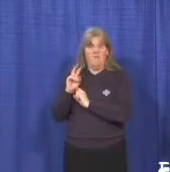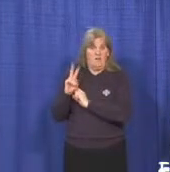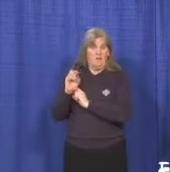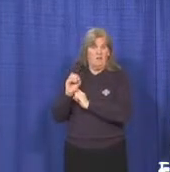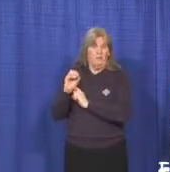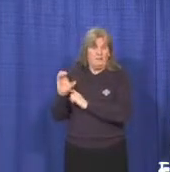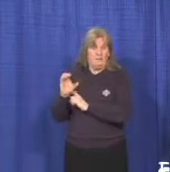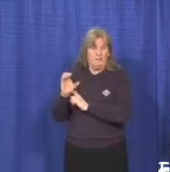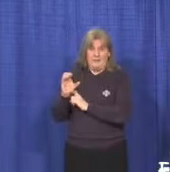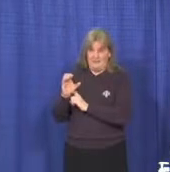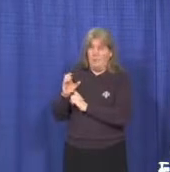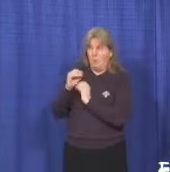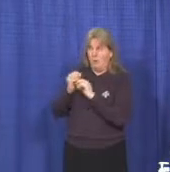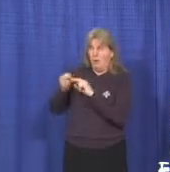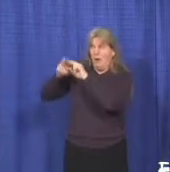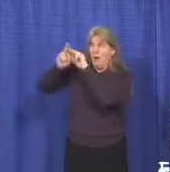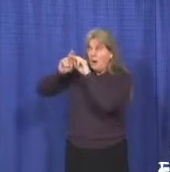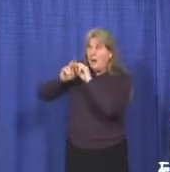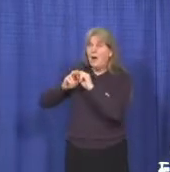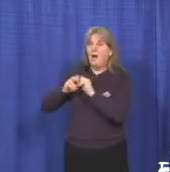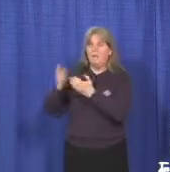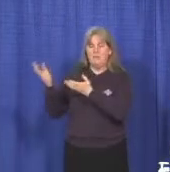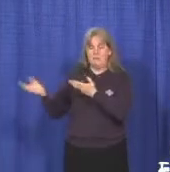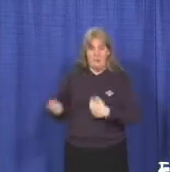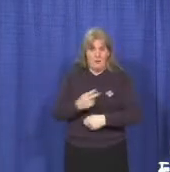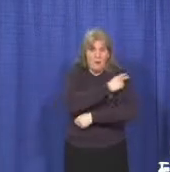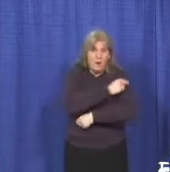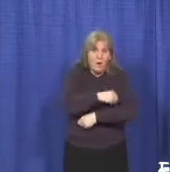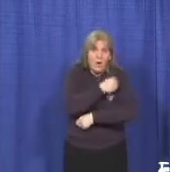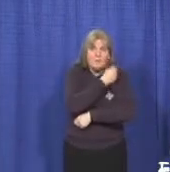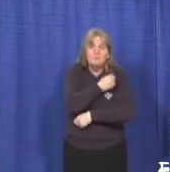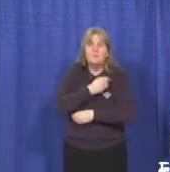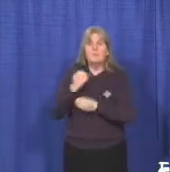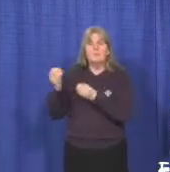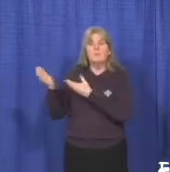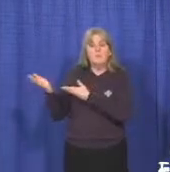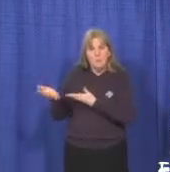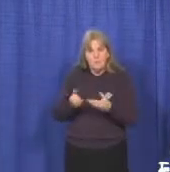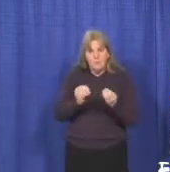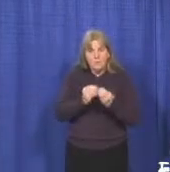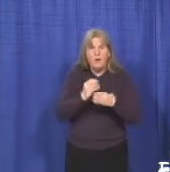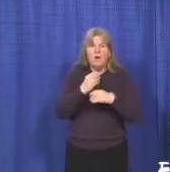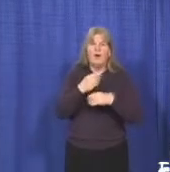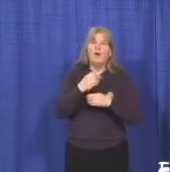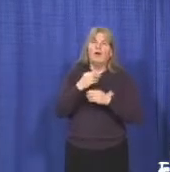hospitalizations. Younger people are being